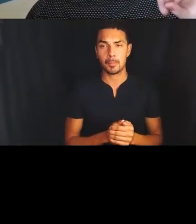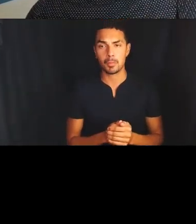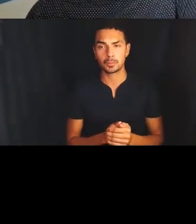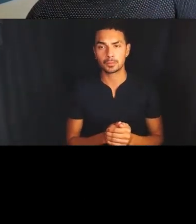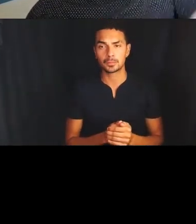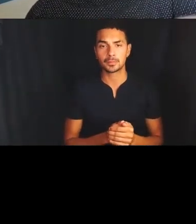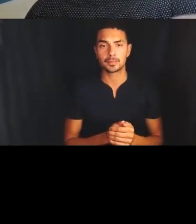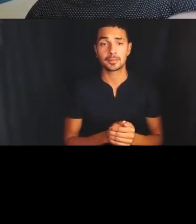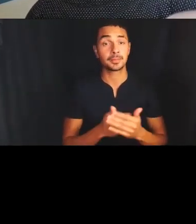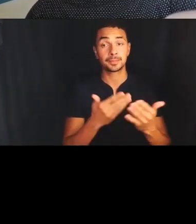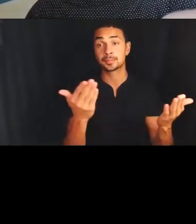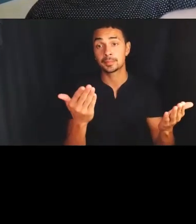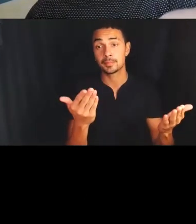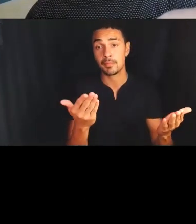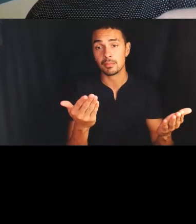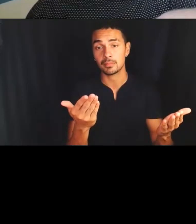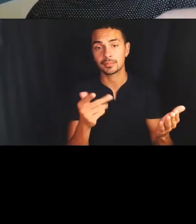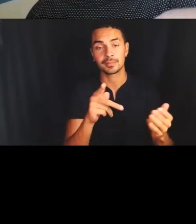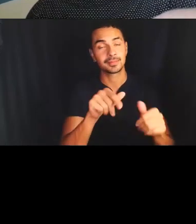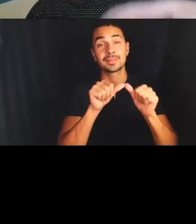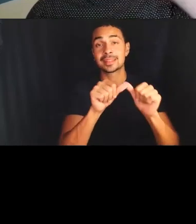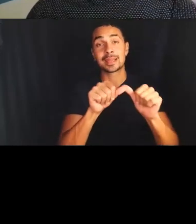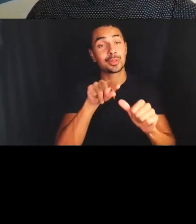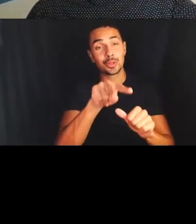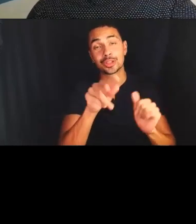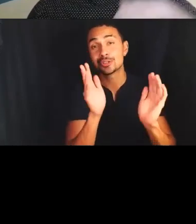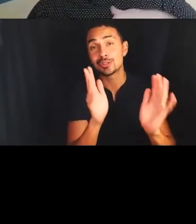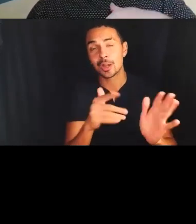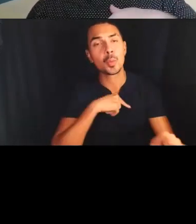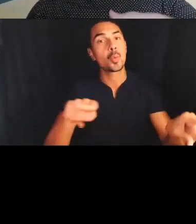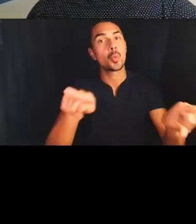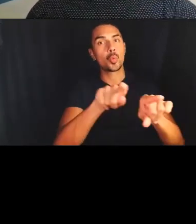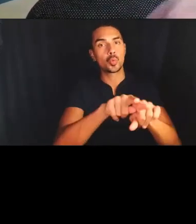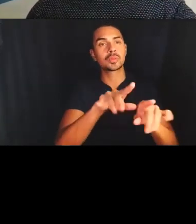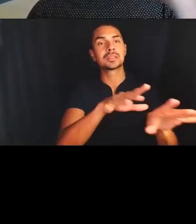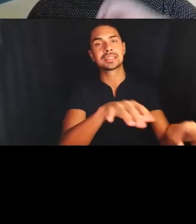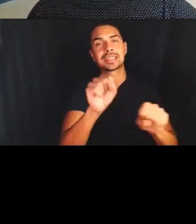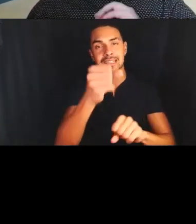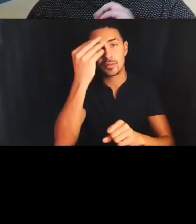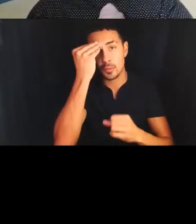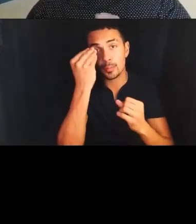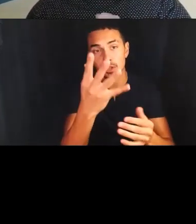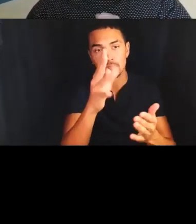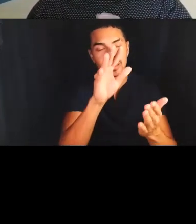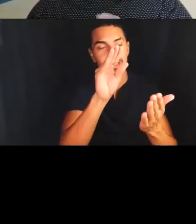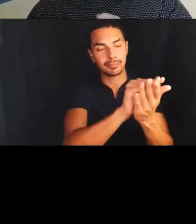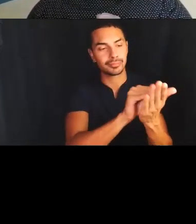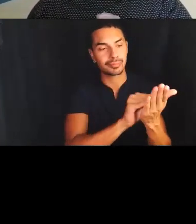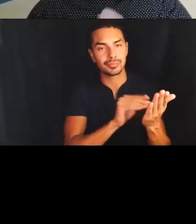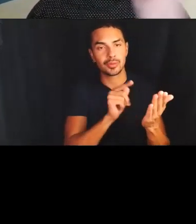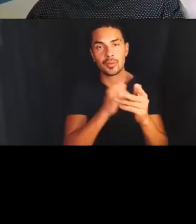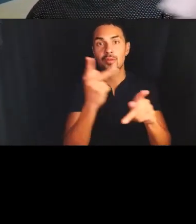so just folks, keep looking at the chat and then we'll also take this information and use it to figure out our next steps.